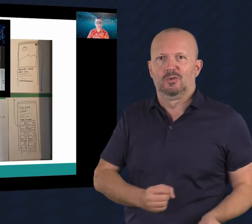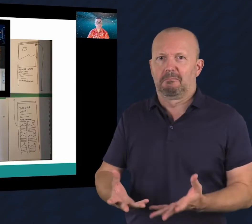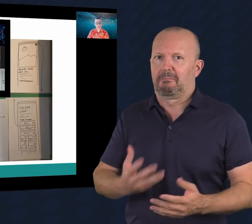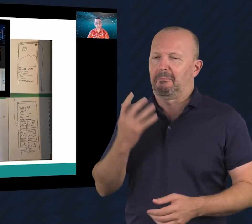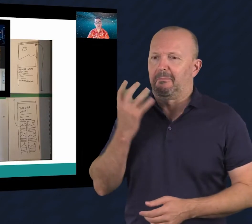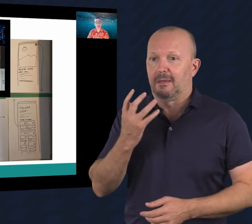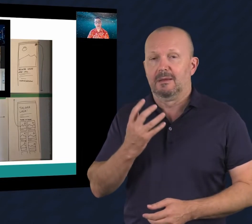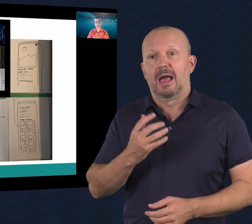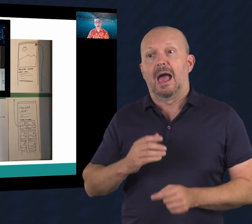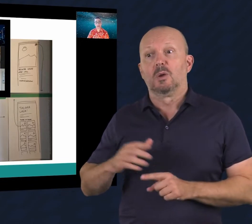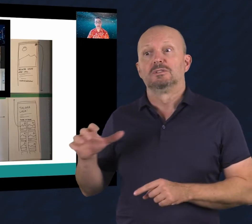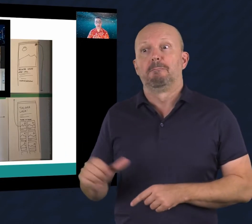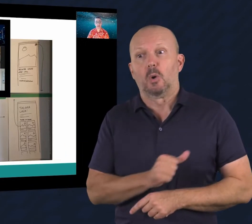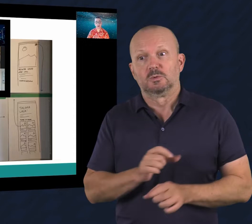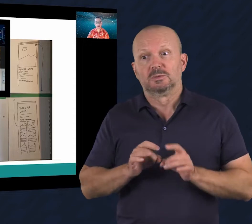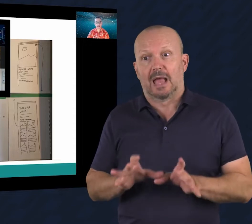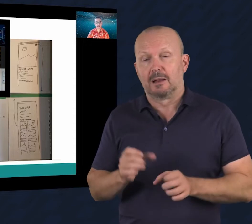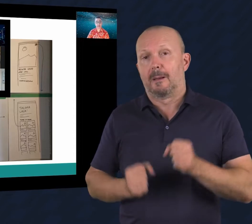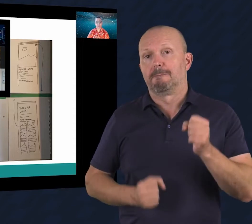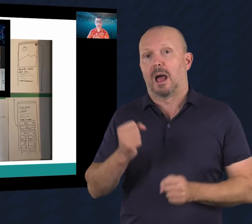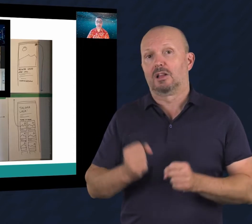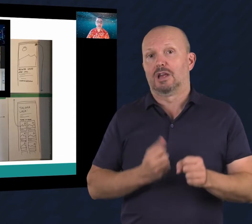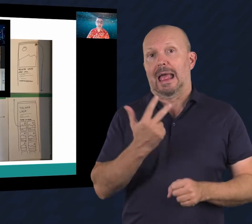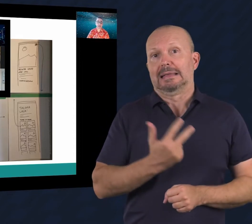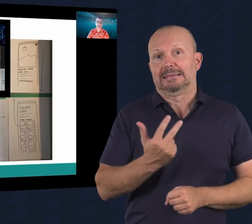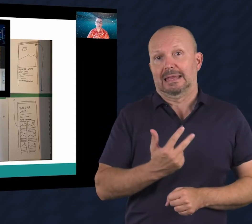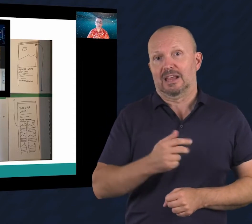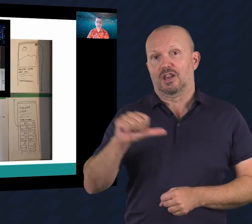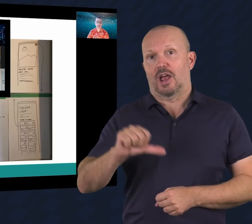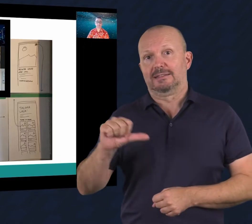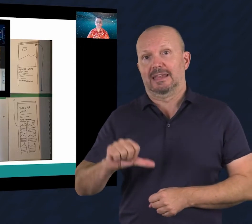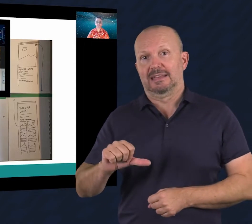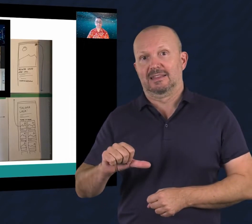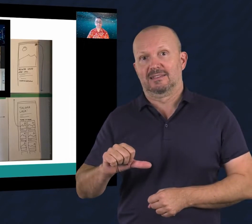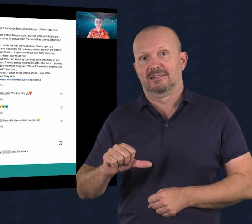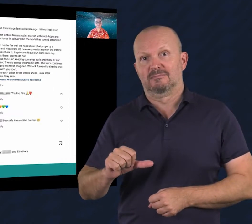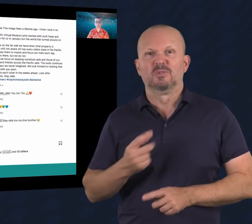It was also going to take place on March 18 and 19, 2020.